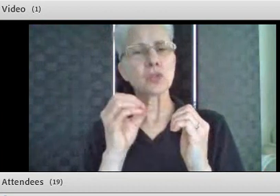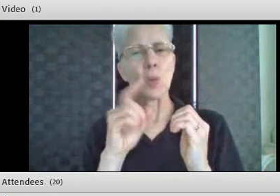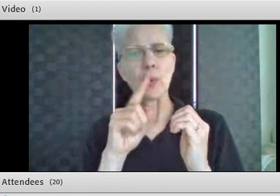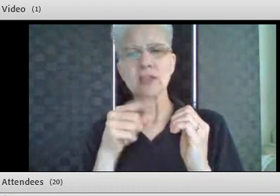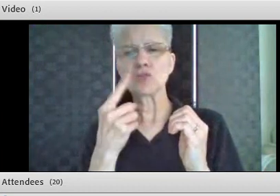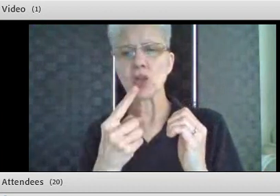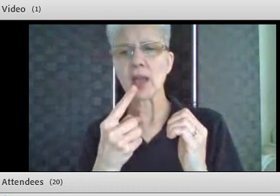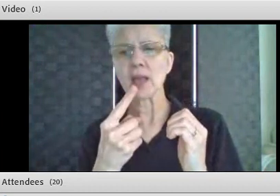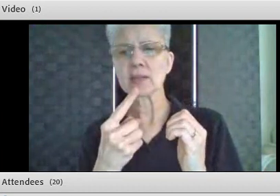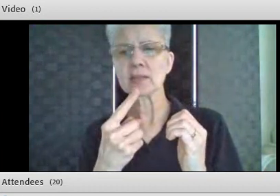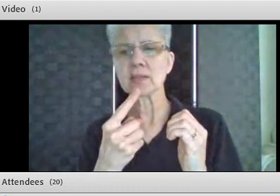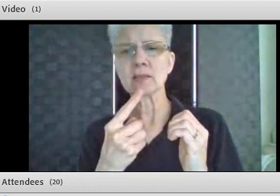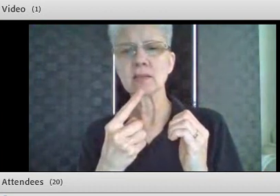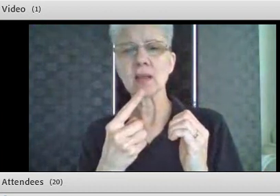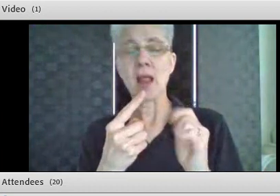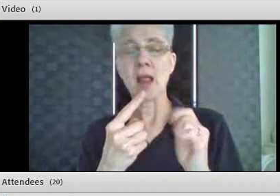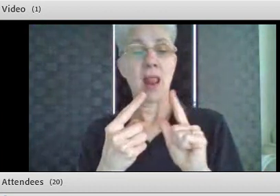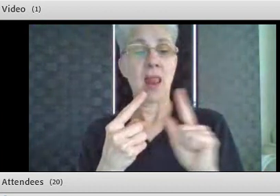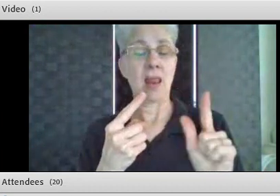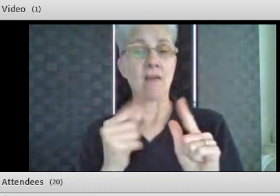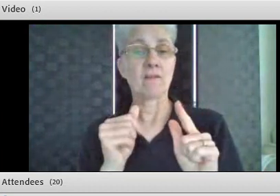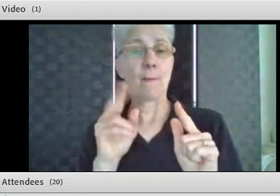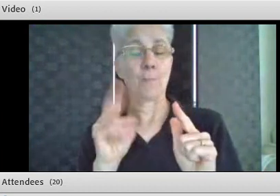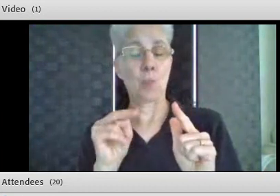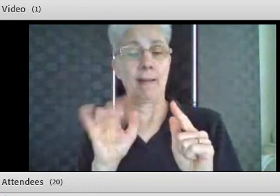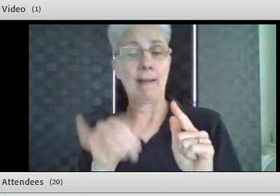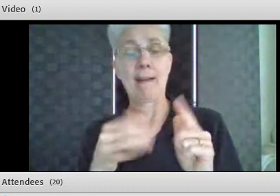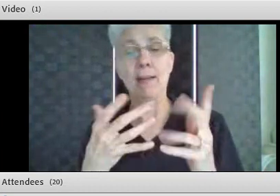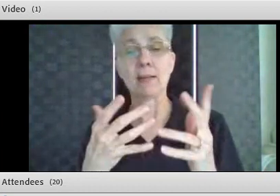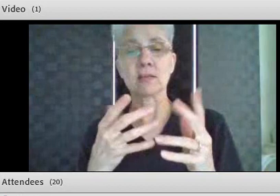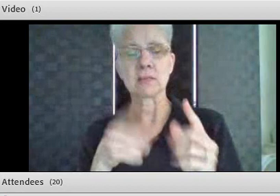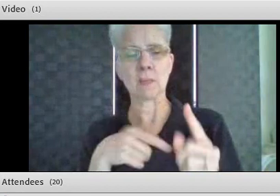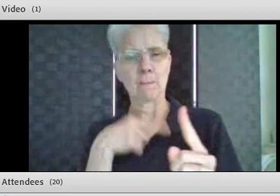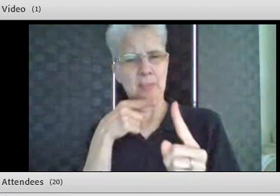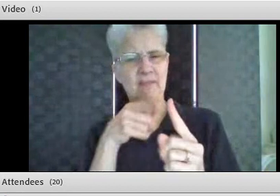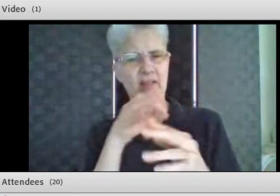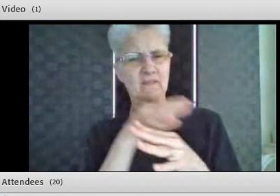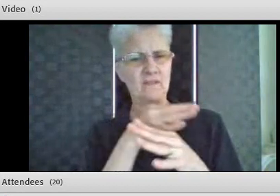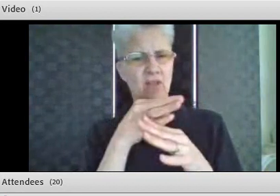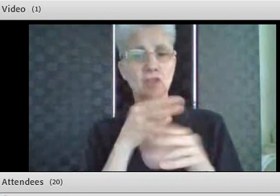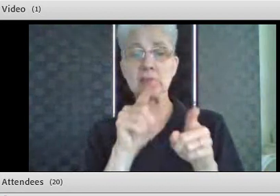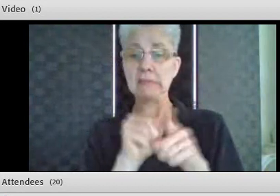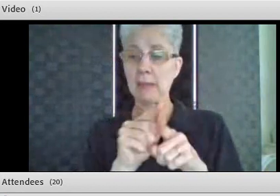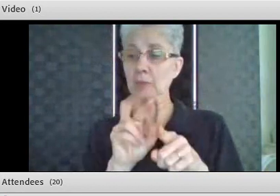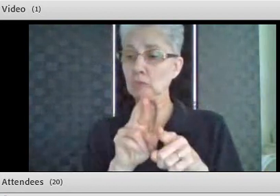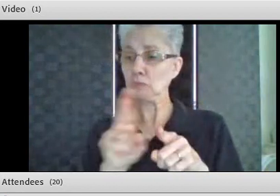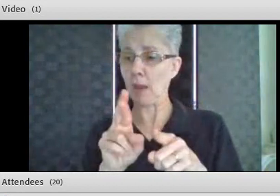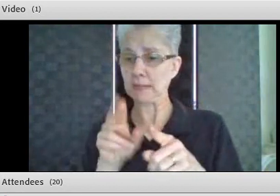and how it relates to what you can teach, so, you know, it's just the left brain